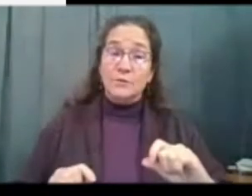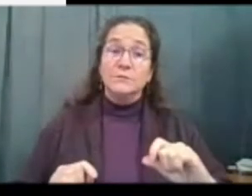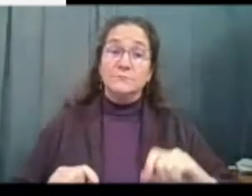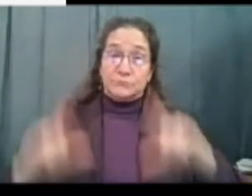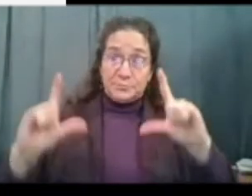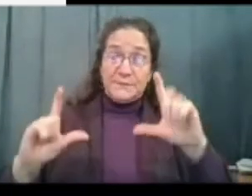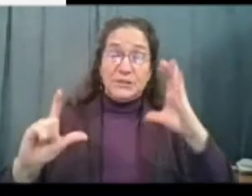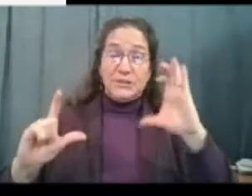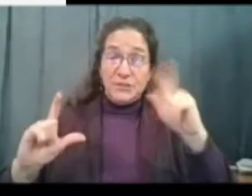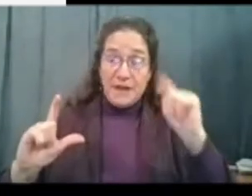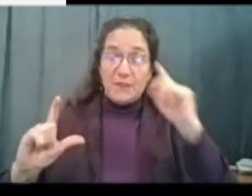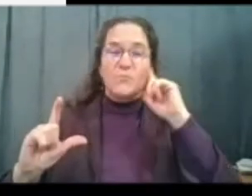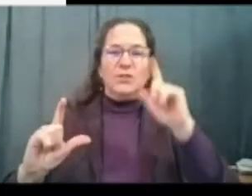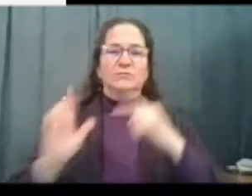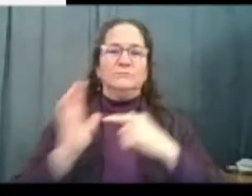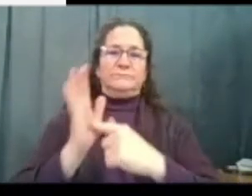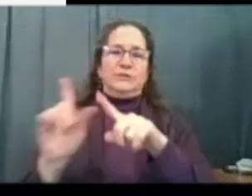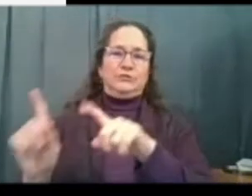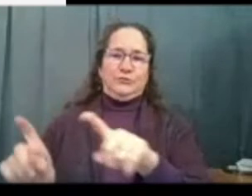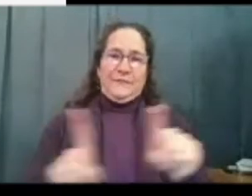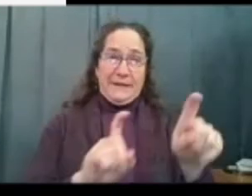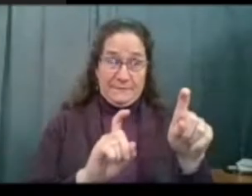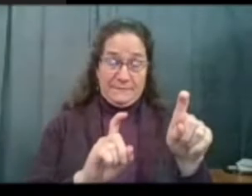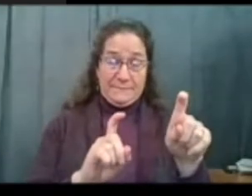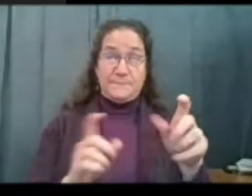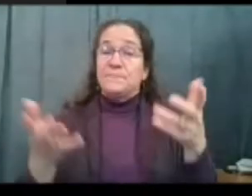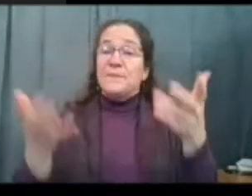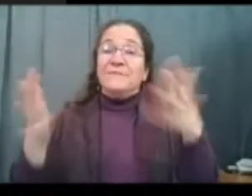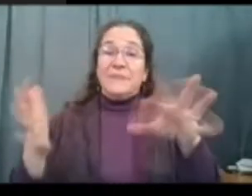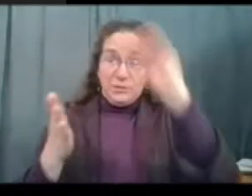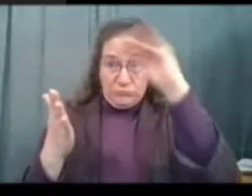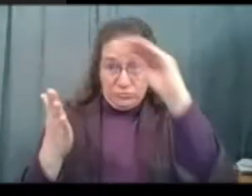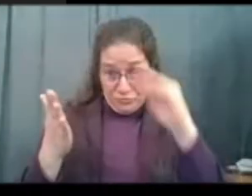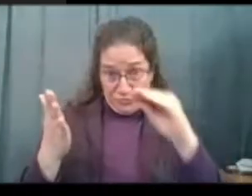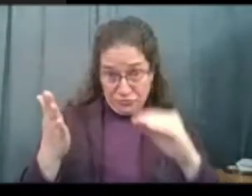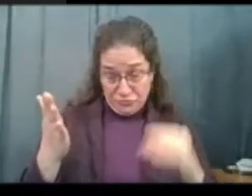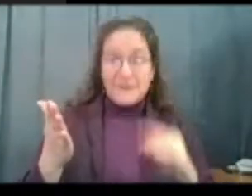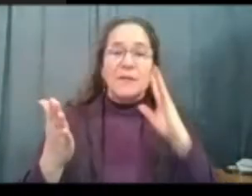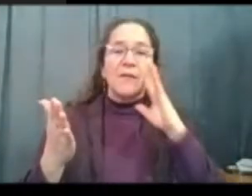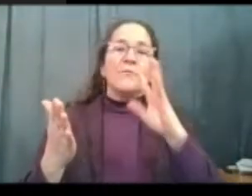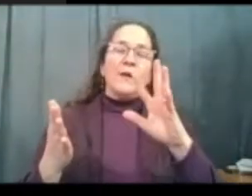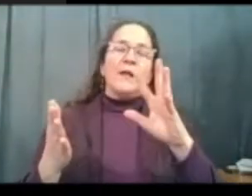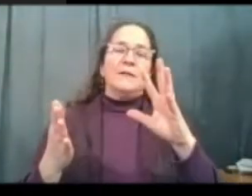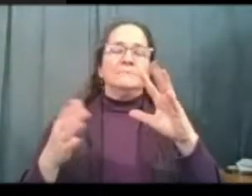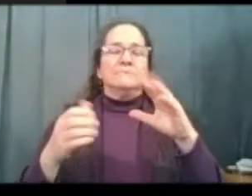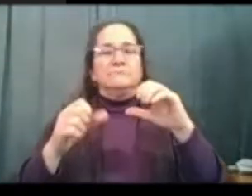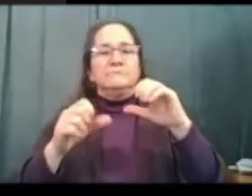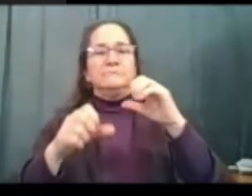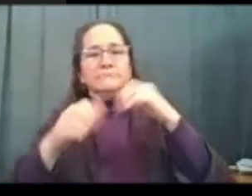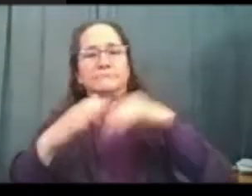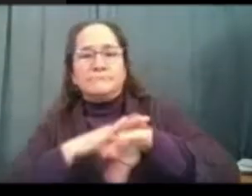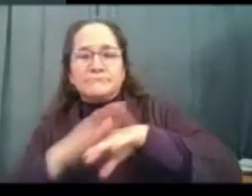By completing a survey, you'll be able to access a certificate verifying your attendance in this webinar.